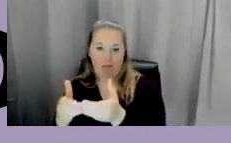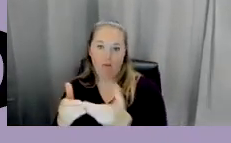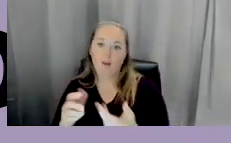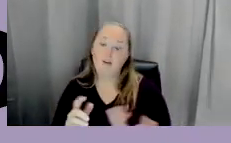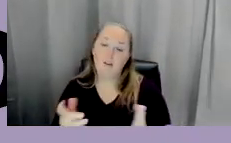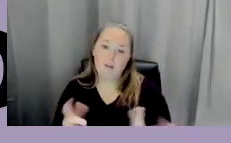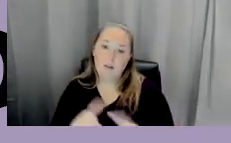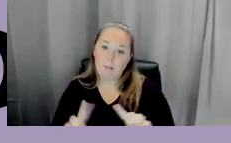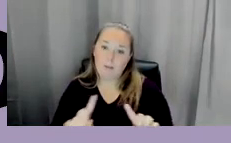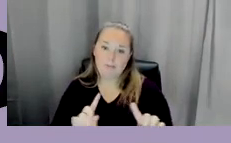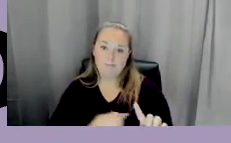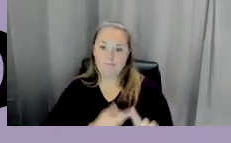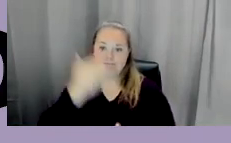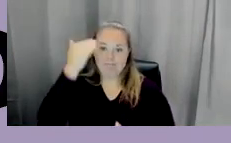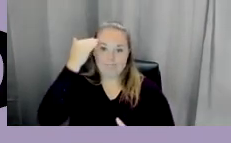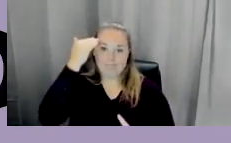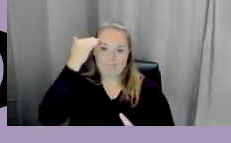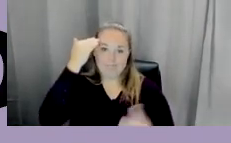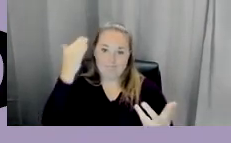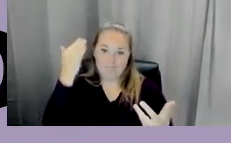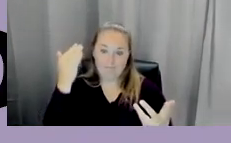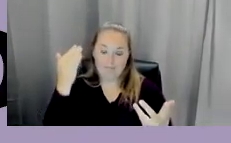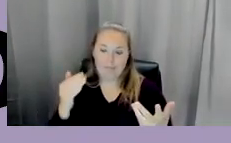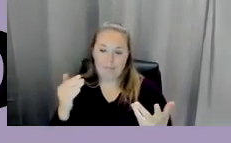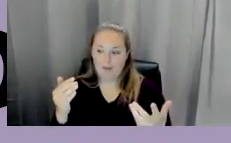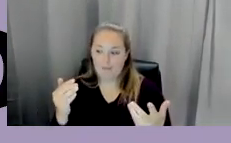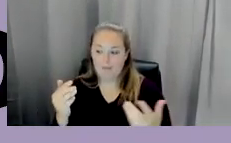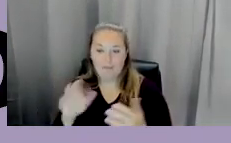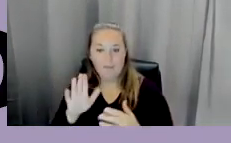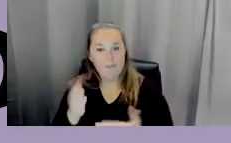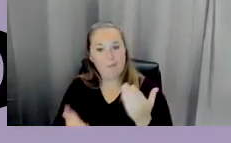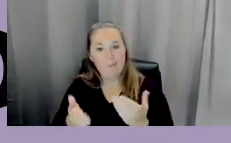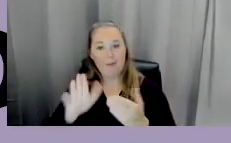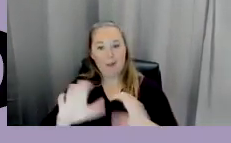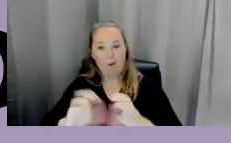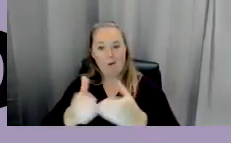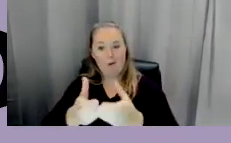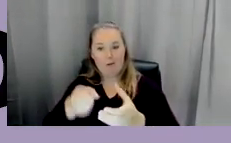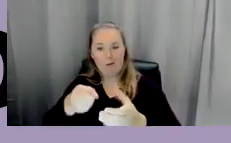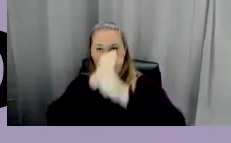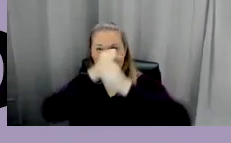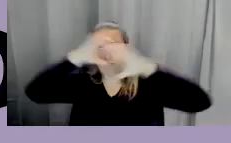, OR ONE OF THE RESILIENT COMMUNITIES , POPULATIONS, WE ARE MINDFUL OF THE FACT THAT IN THE REAL